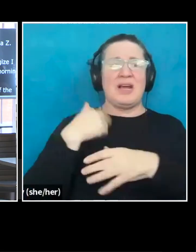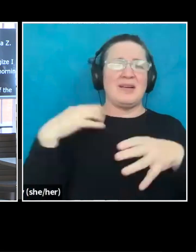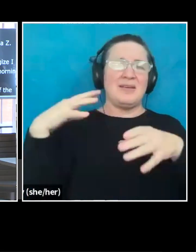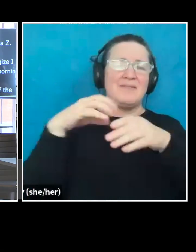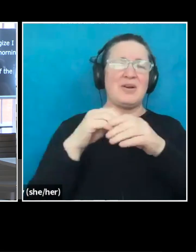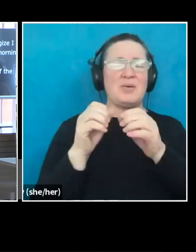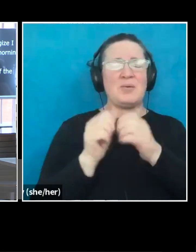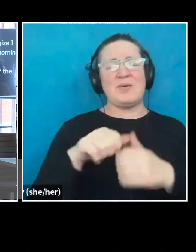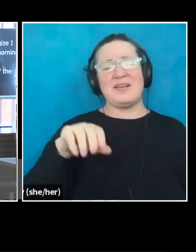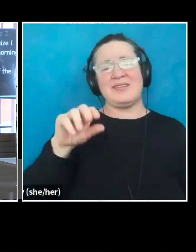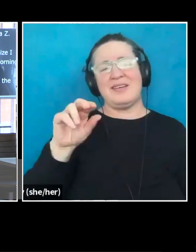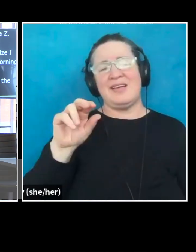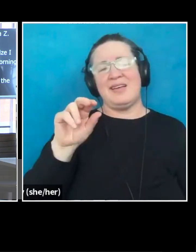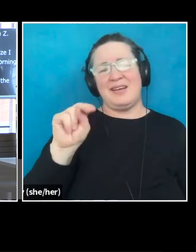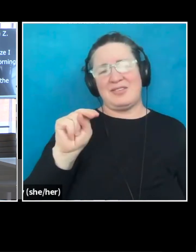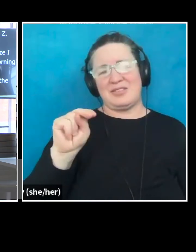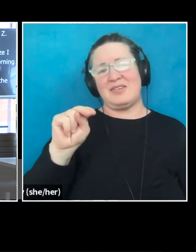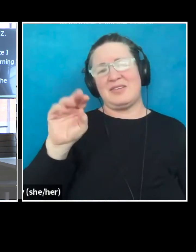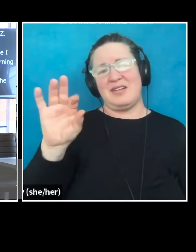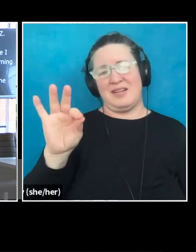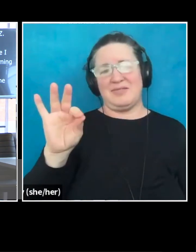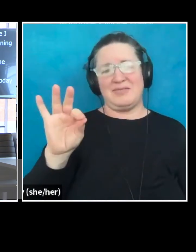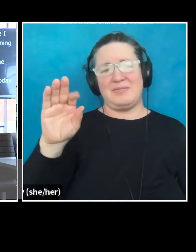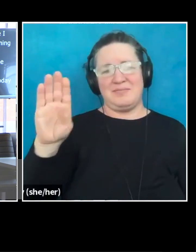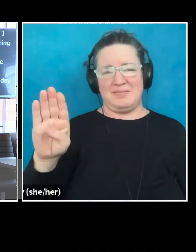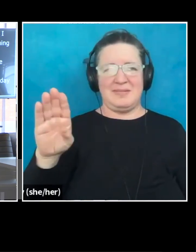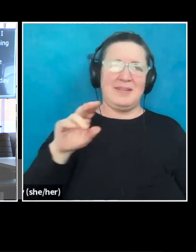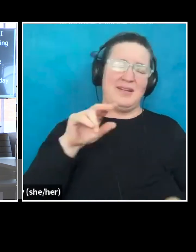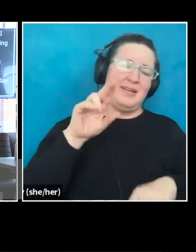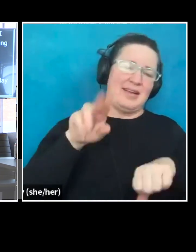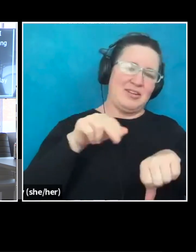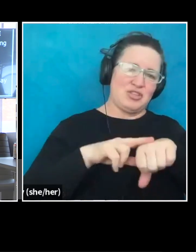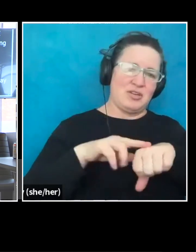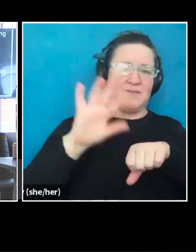too. And it was sort of my chance to get out and meet people from all over the state. And